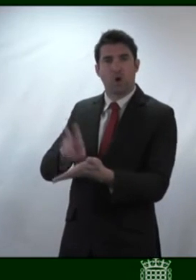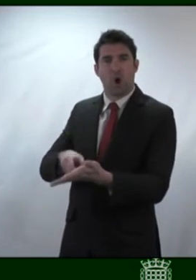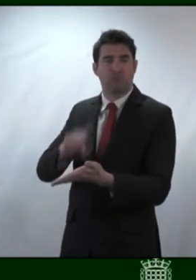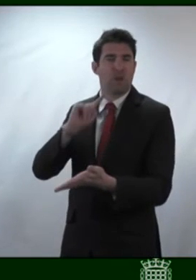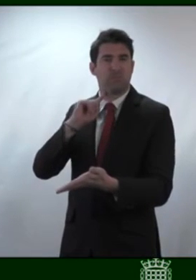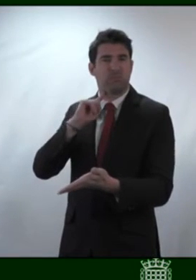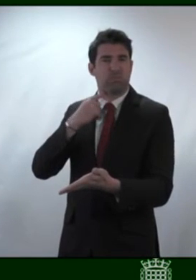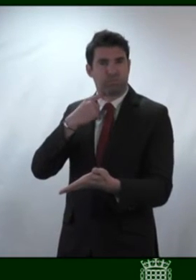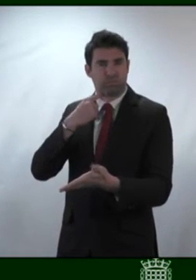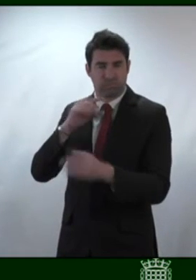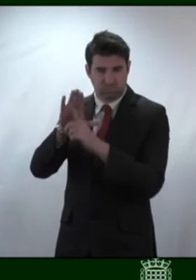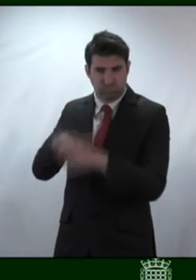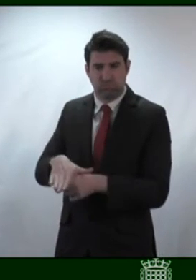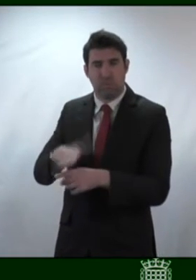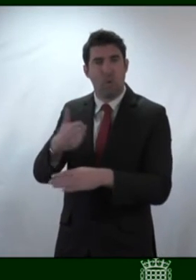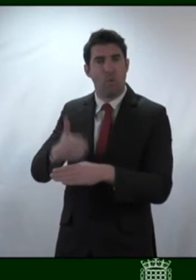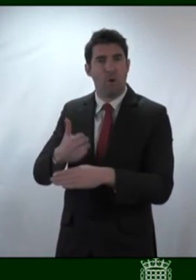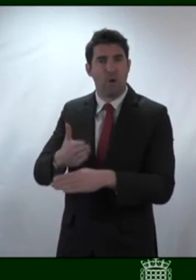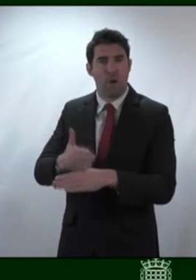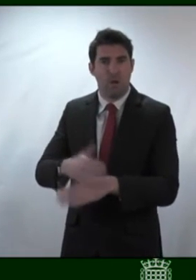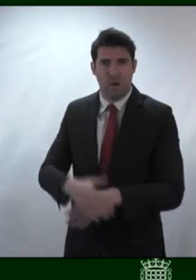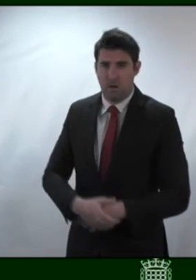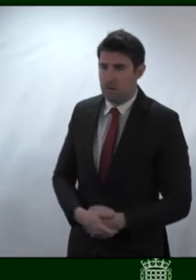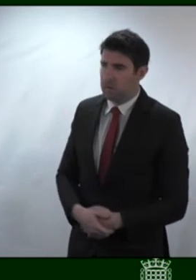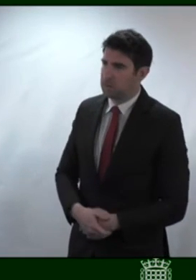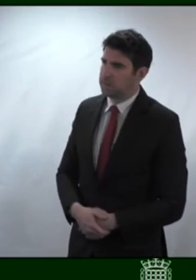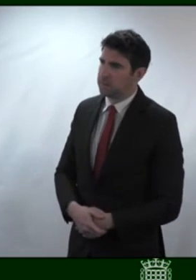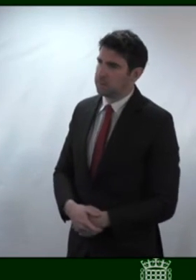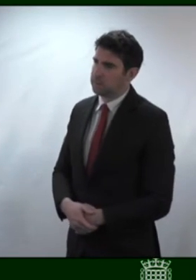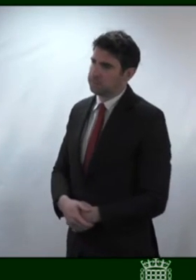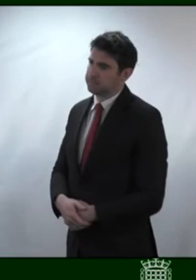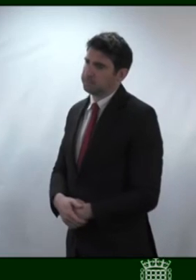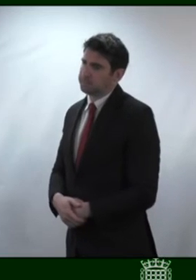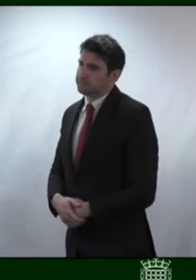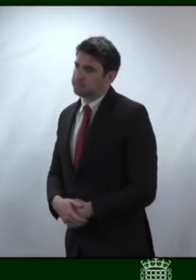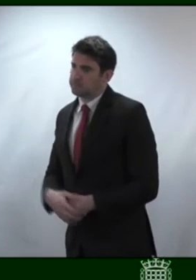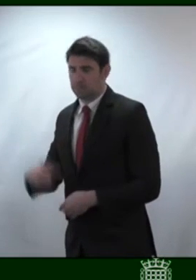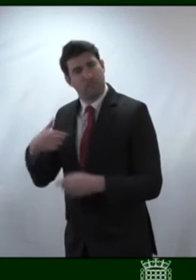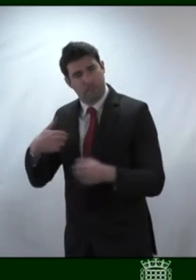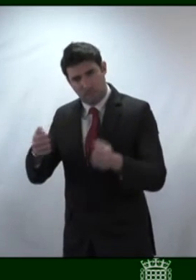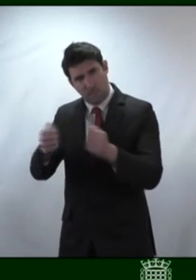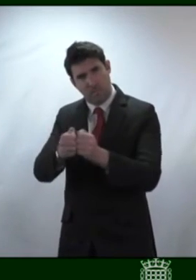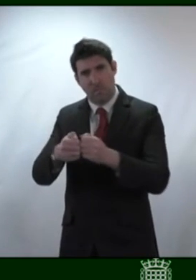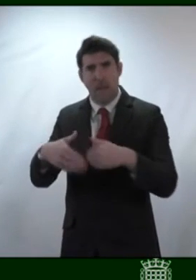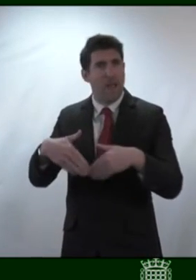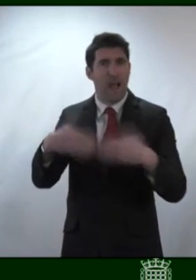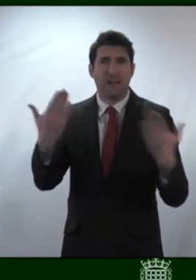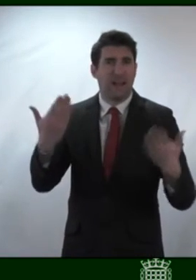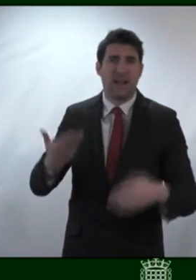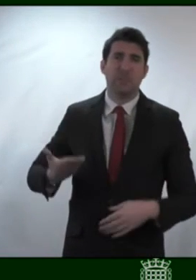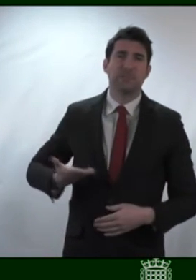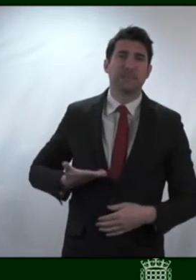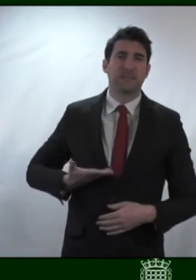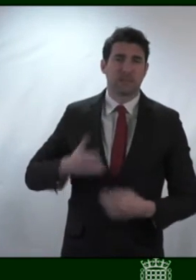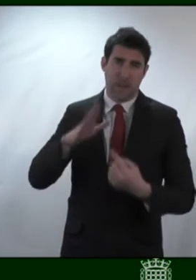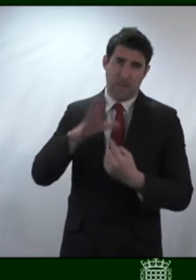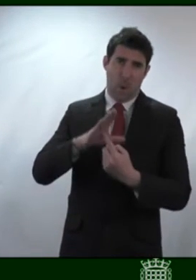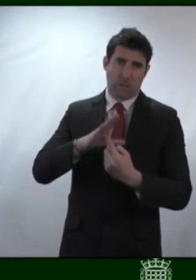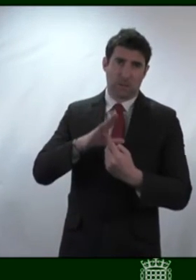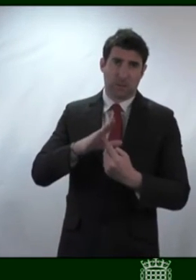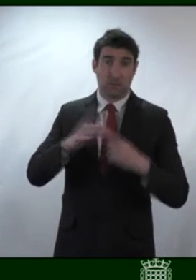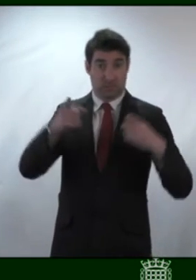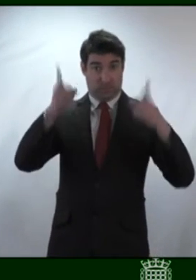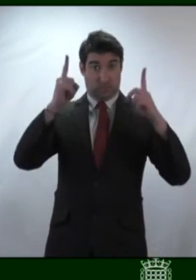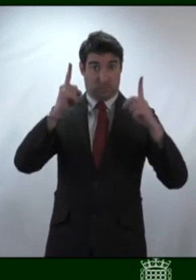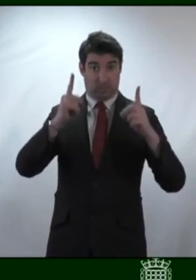It is very important that all businesses treat their employees with fairness and respect. In